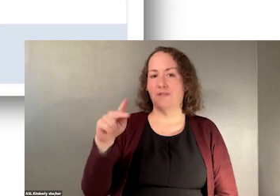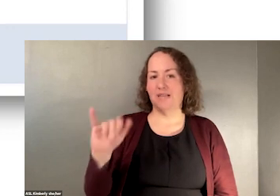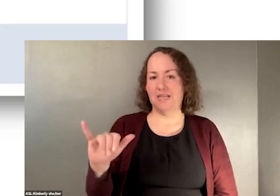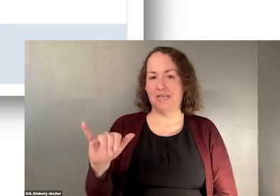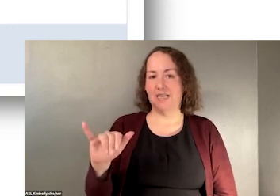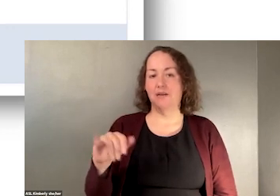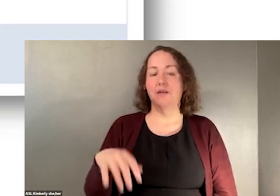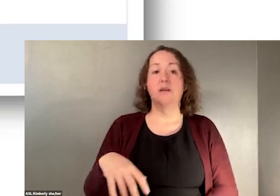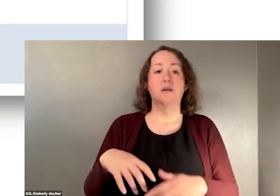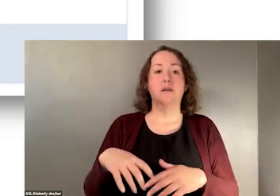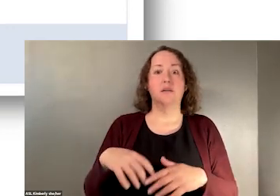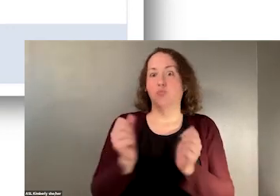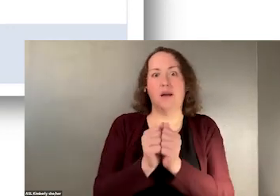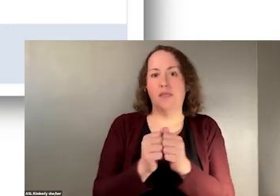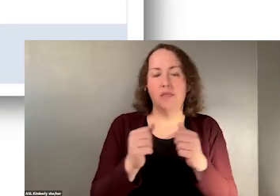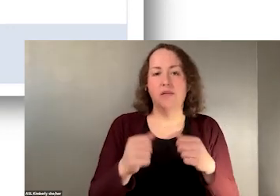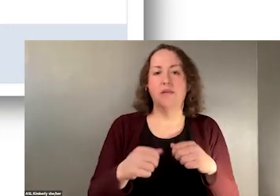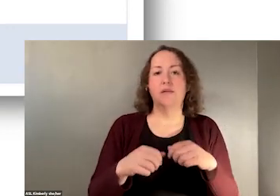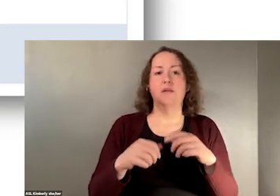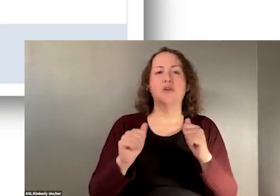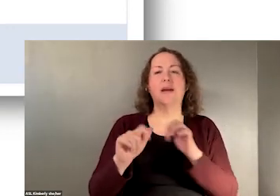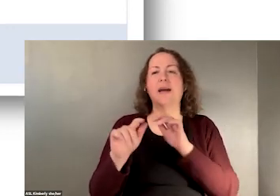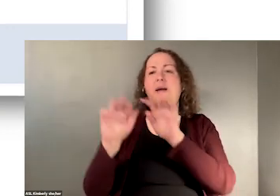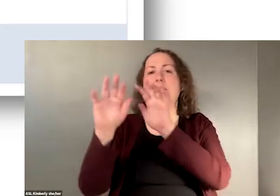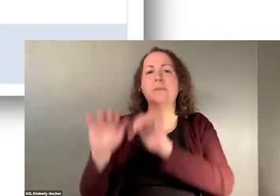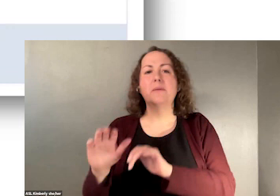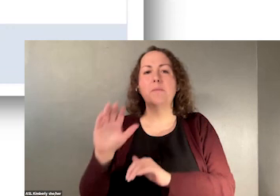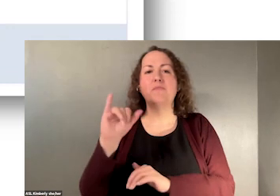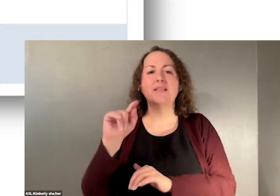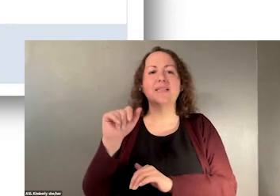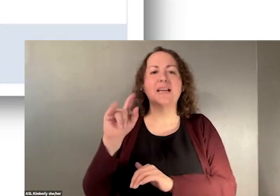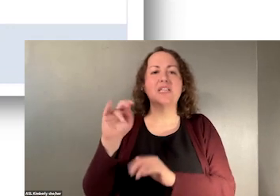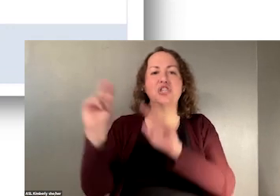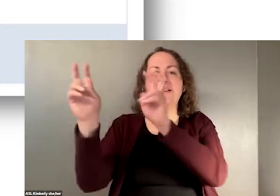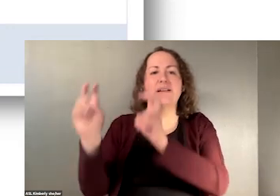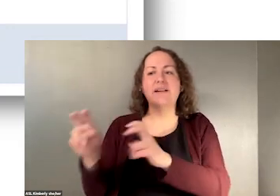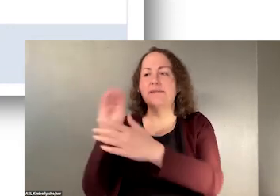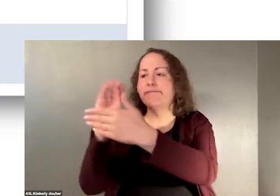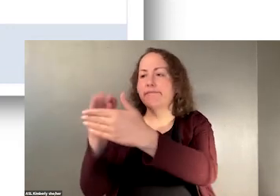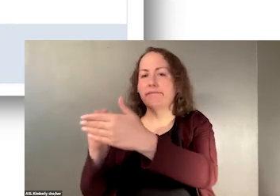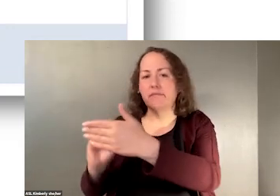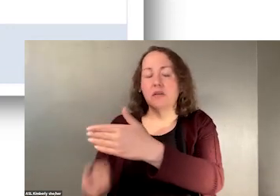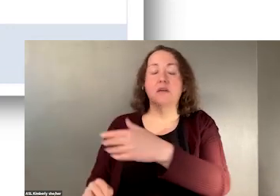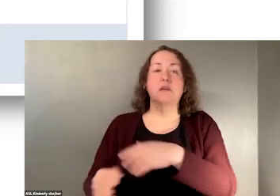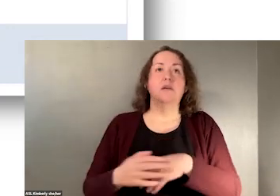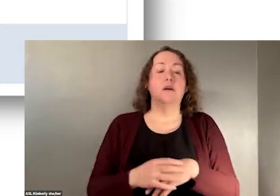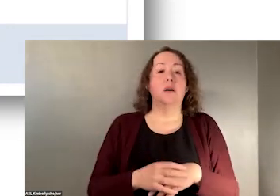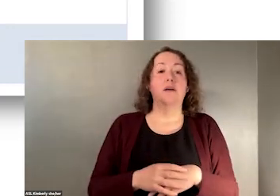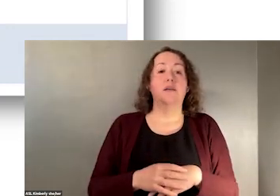You can keep citations in that bibliography tool. You're able to add them to your biographical sketch.